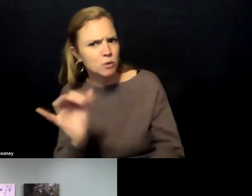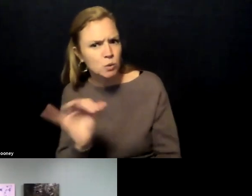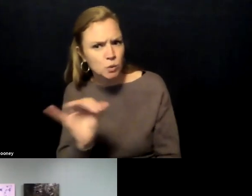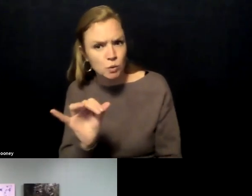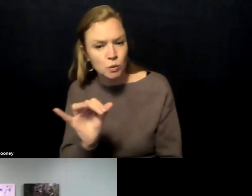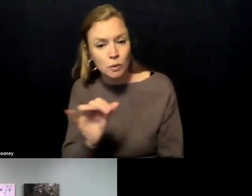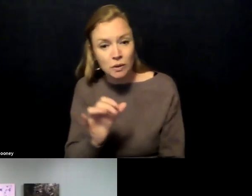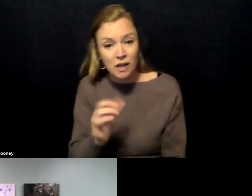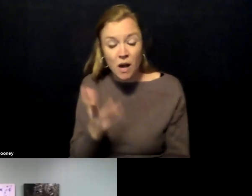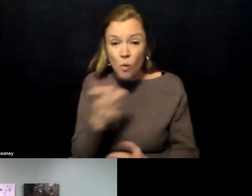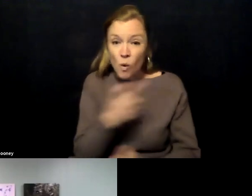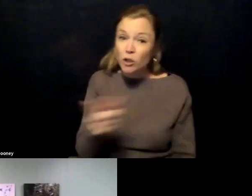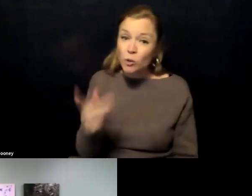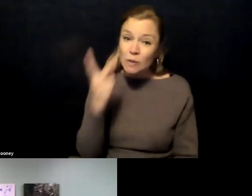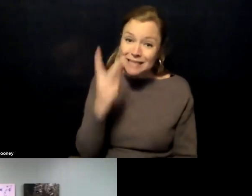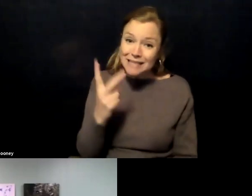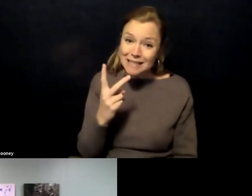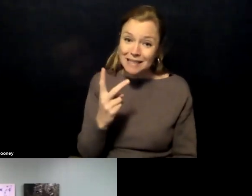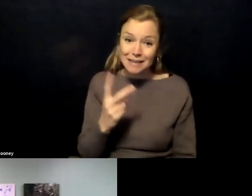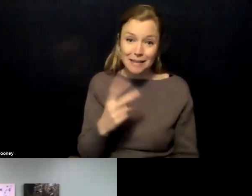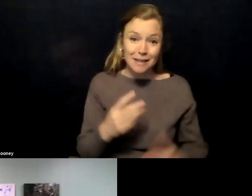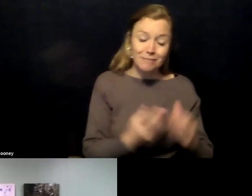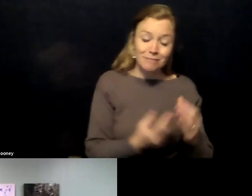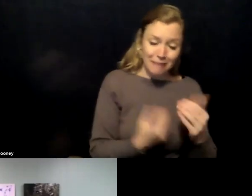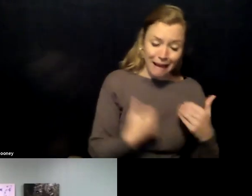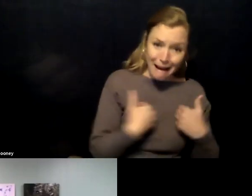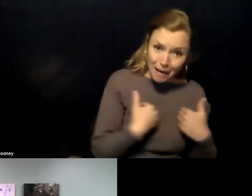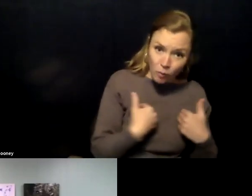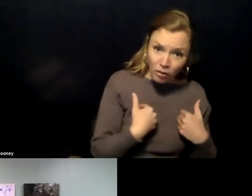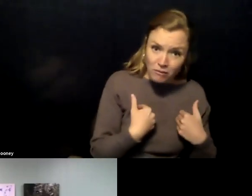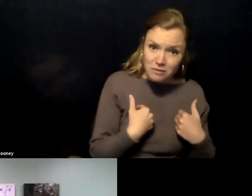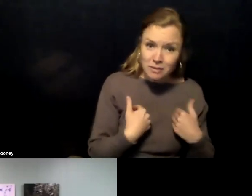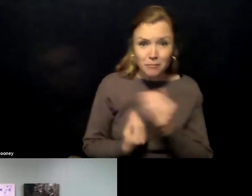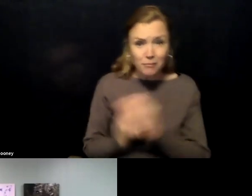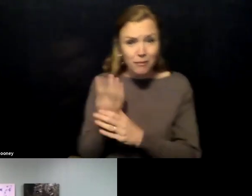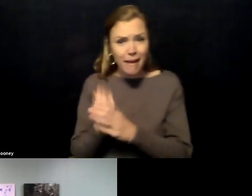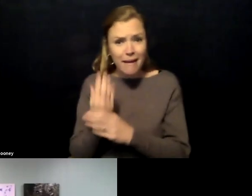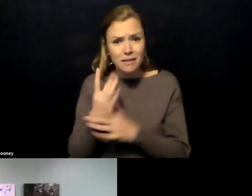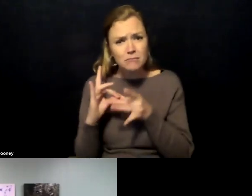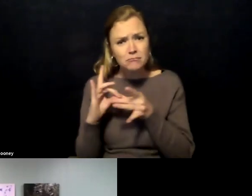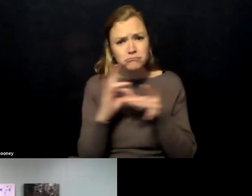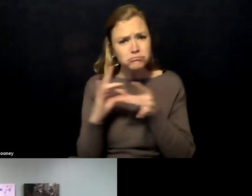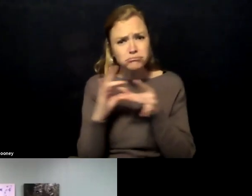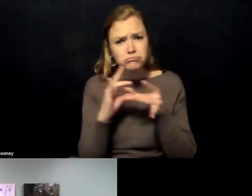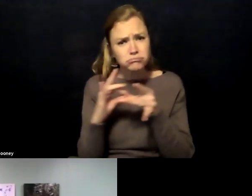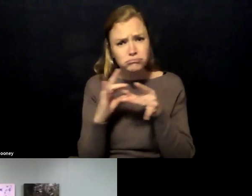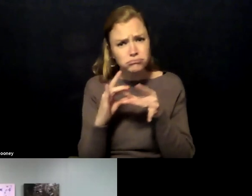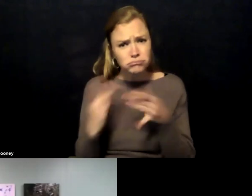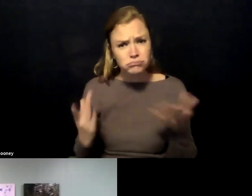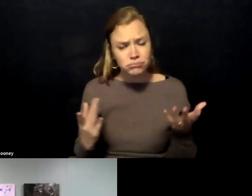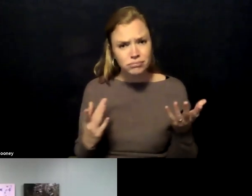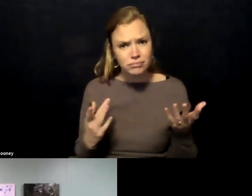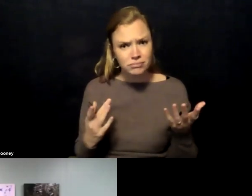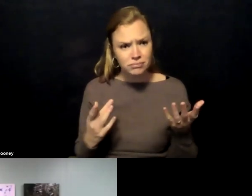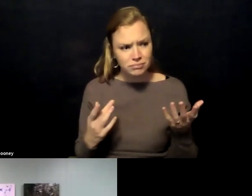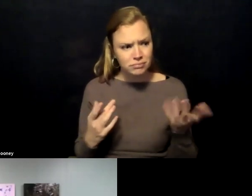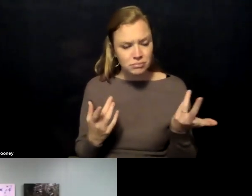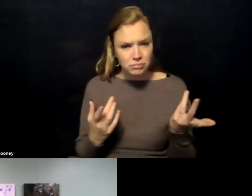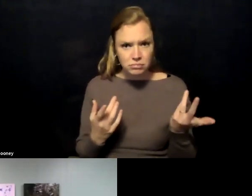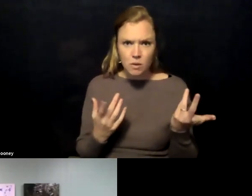plant for food or shelter or camouflage, you know, whatever! We want people